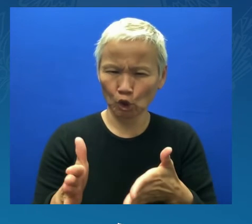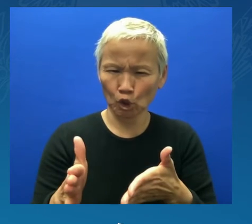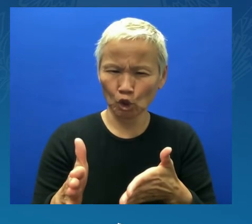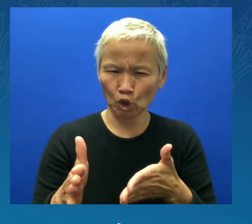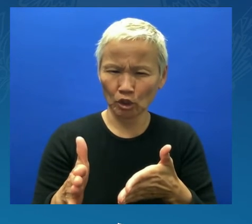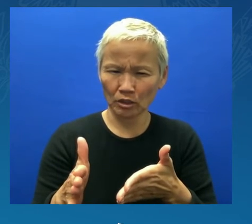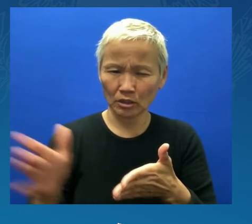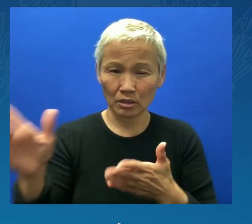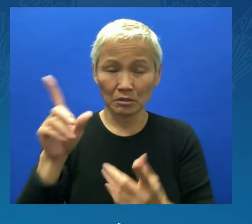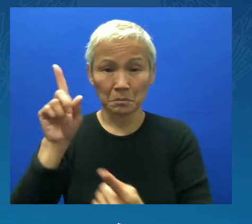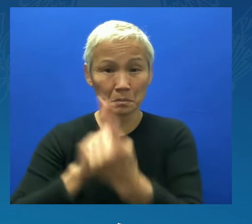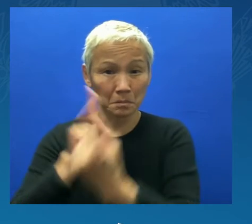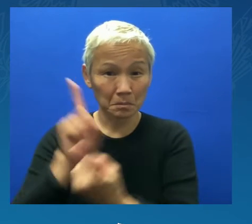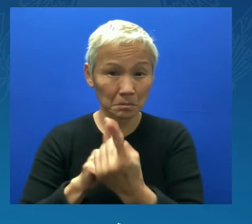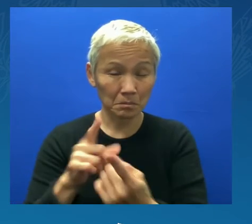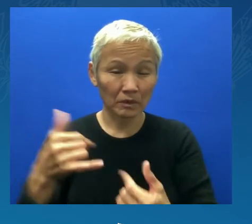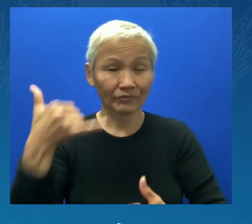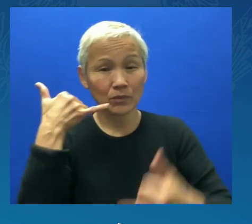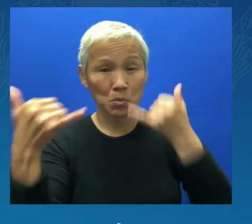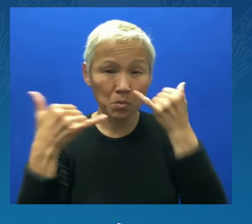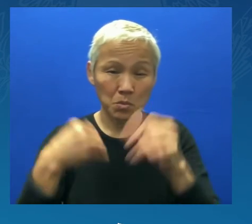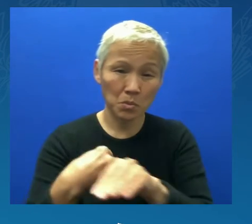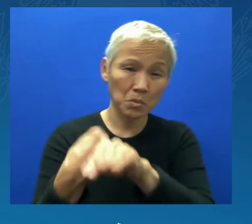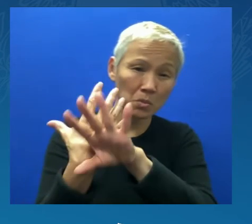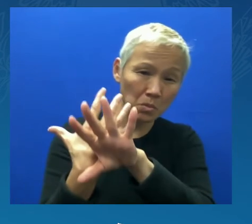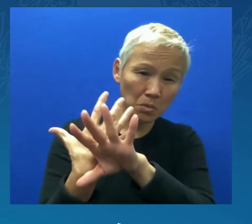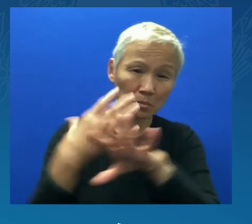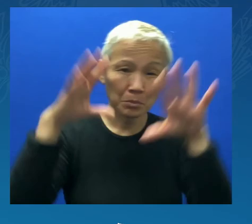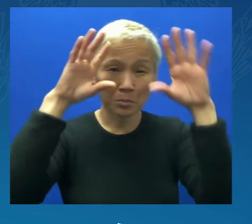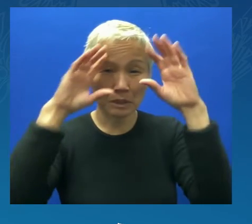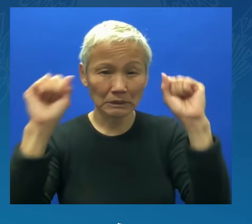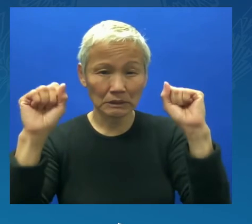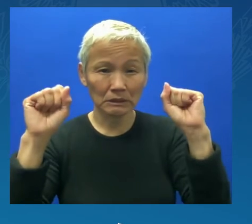presidents, prime ministers, chancellors, kings.